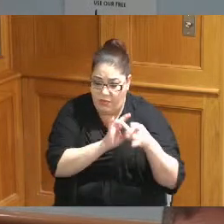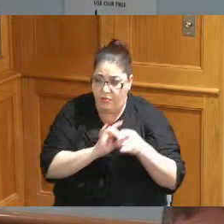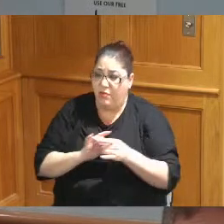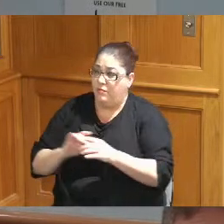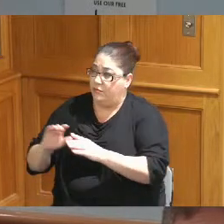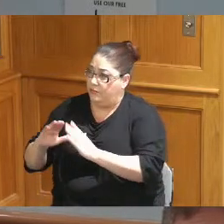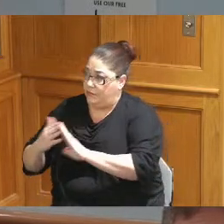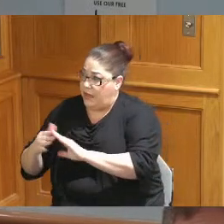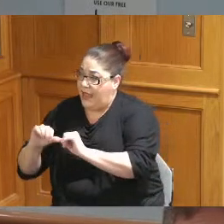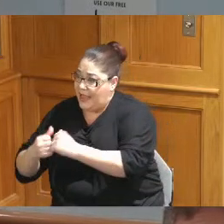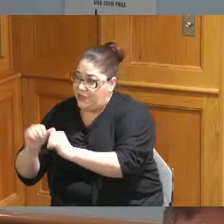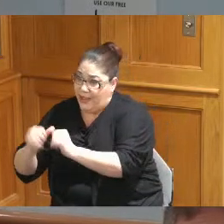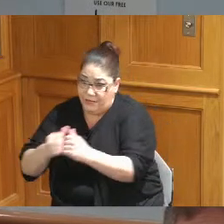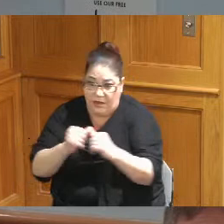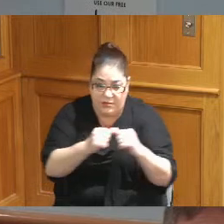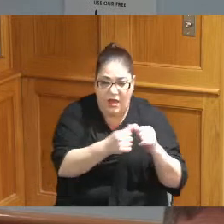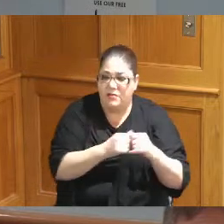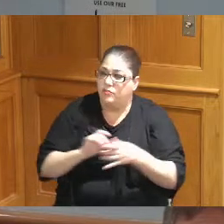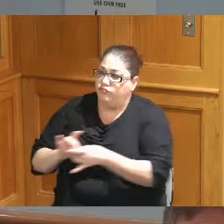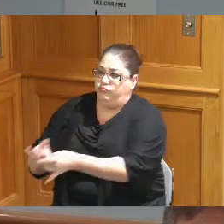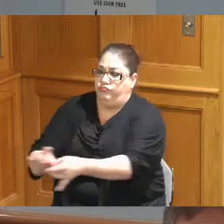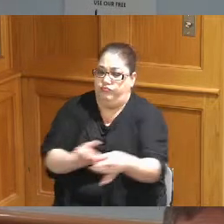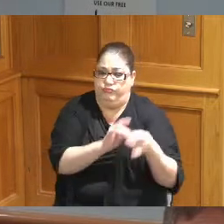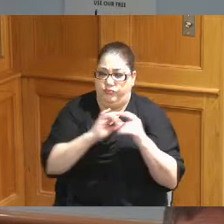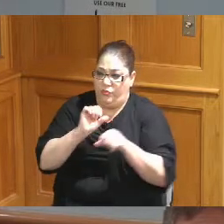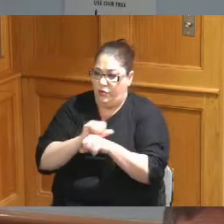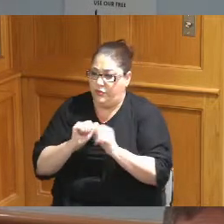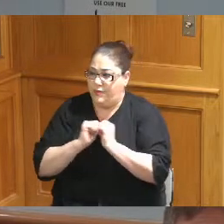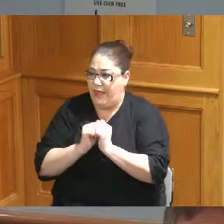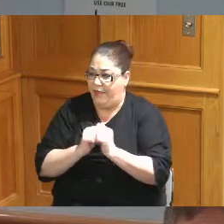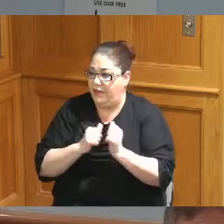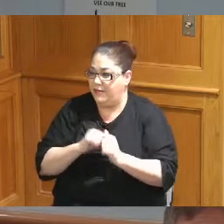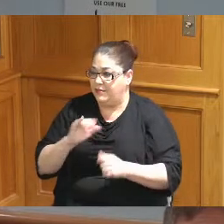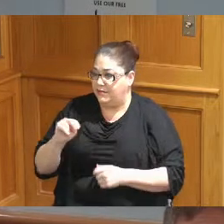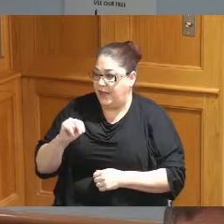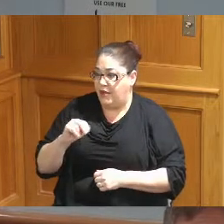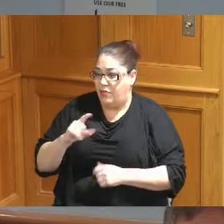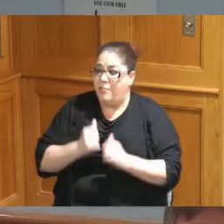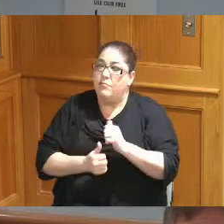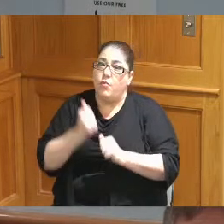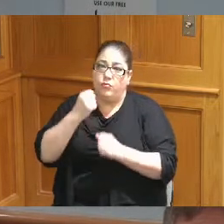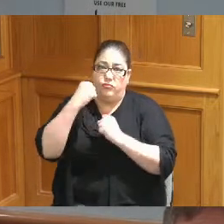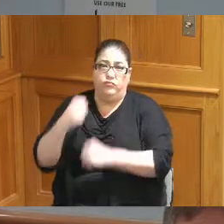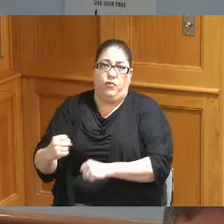homelessness in Greater Cincinnati our primary footprint is Hamilton County but since there's